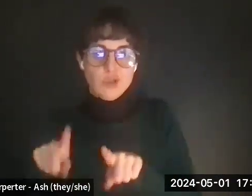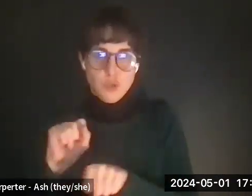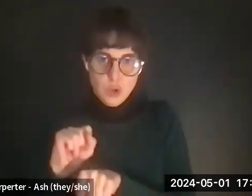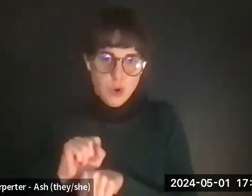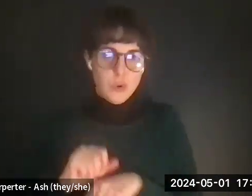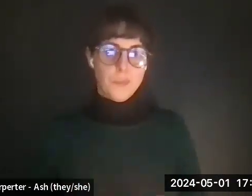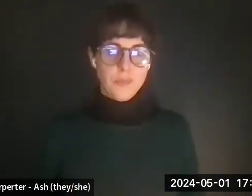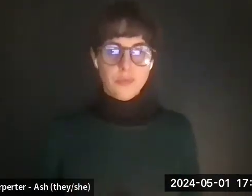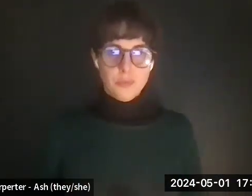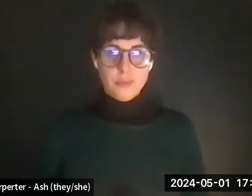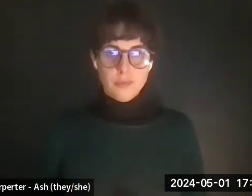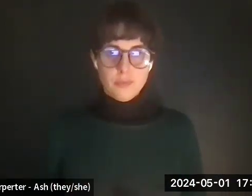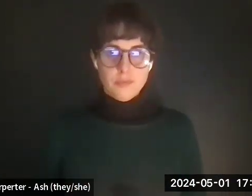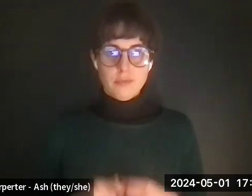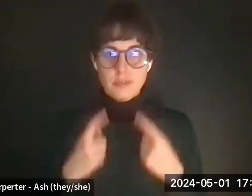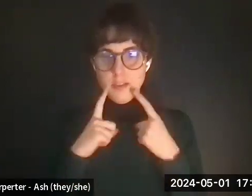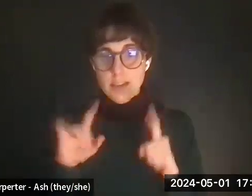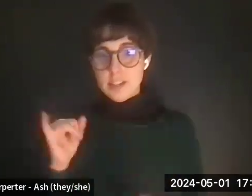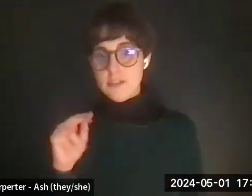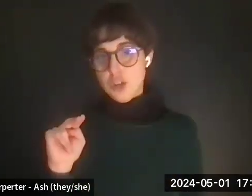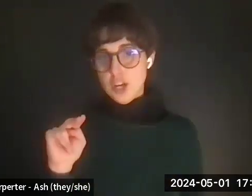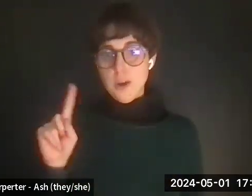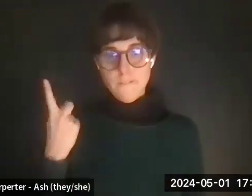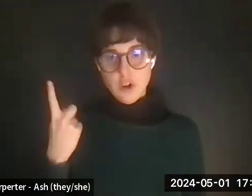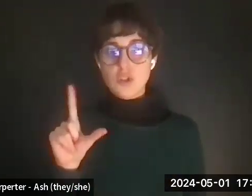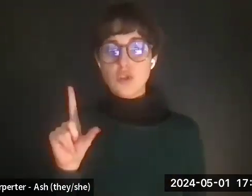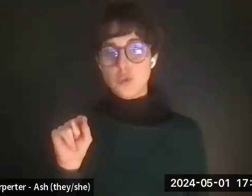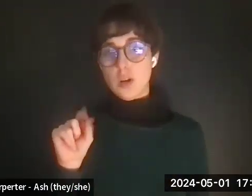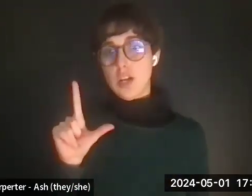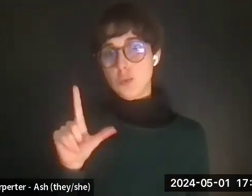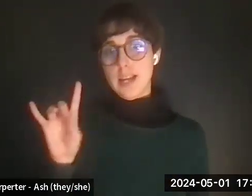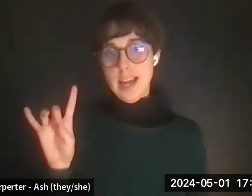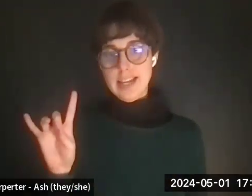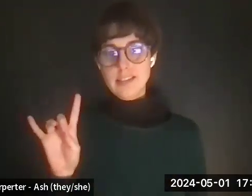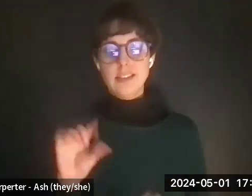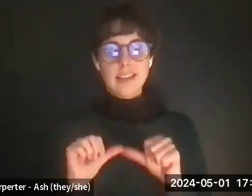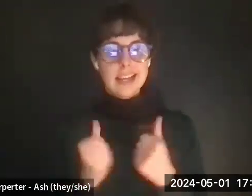Effective January 1st, 2028 agency affiliated counselors will be eligible